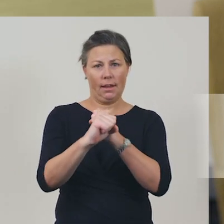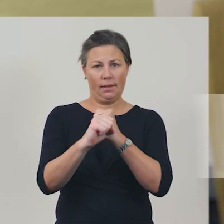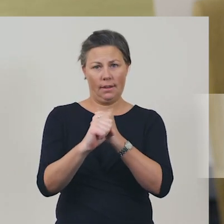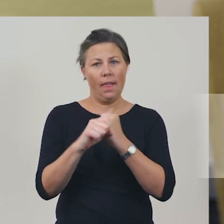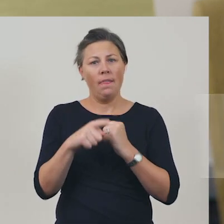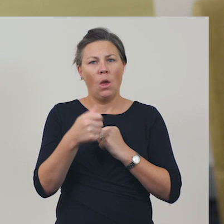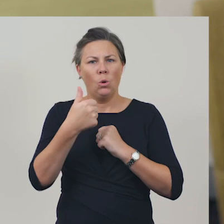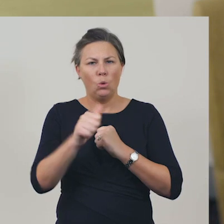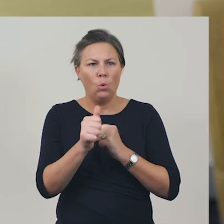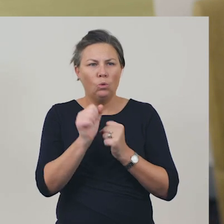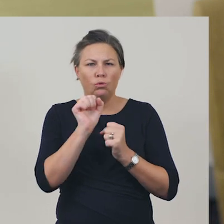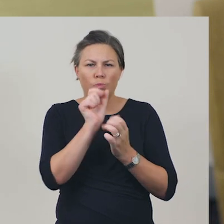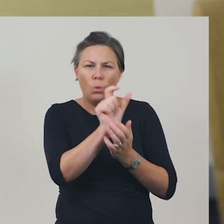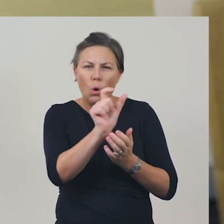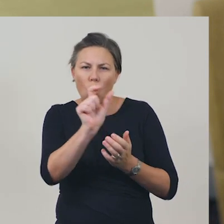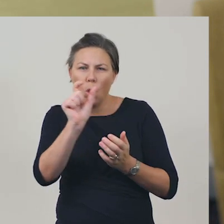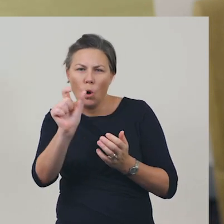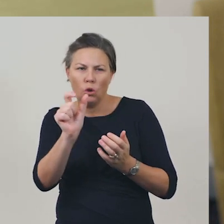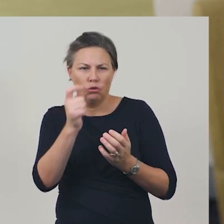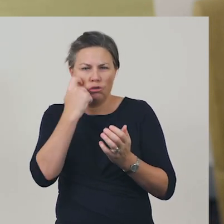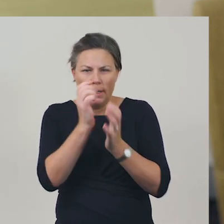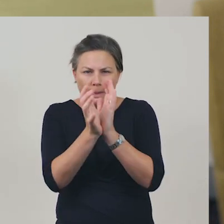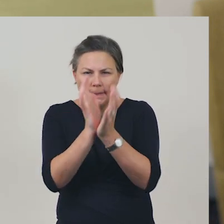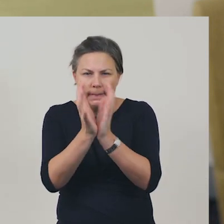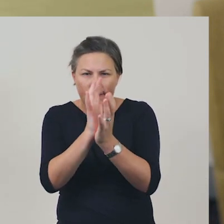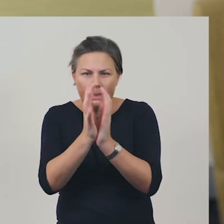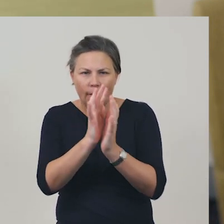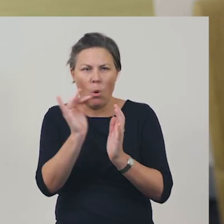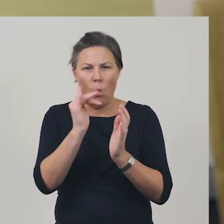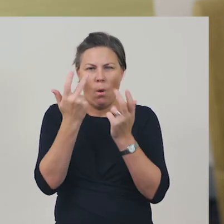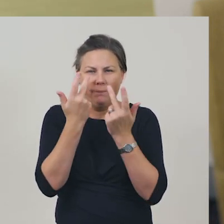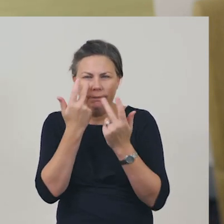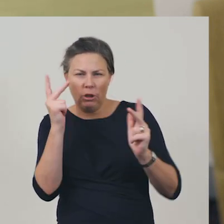and visual elements to convince us to buy a product.